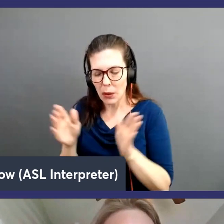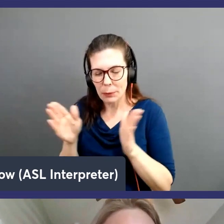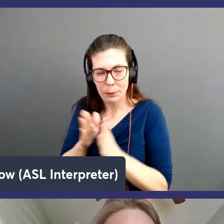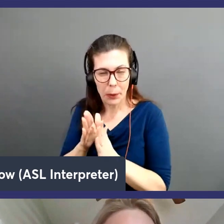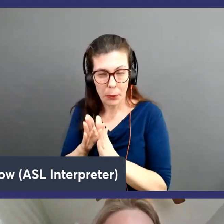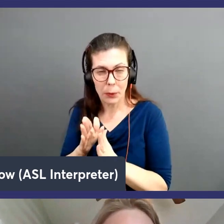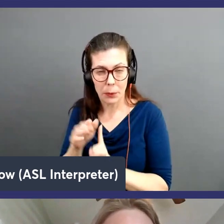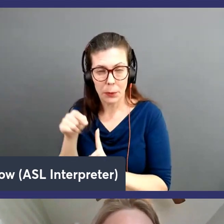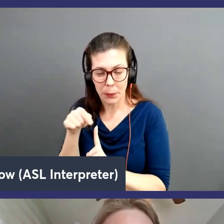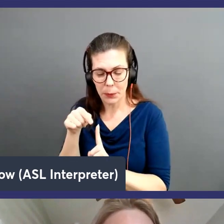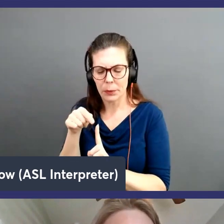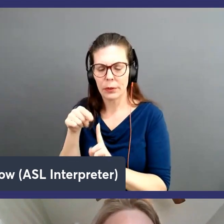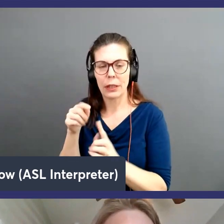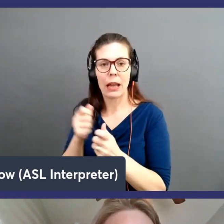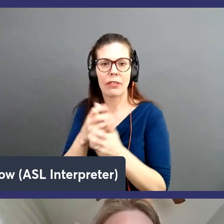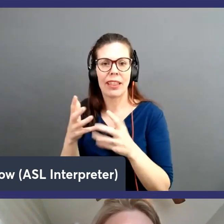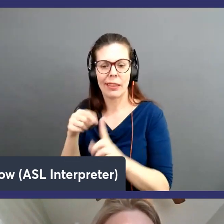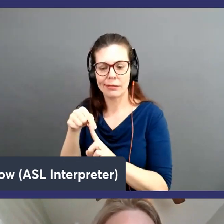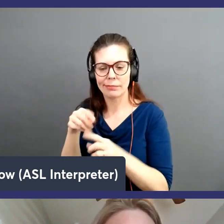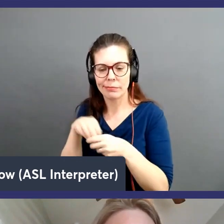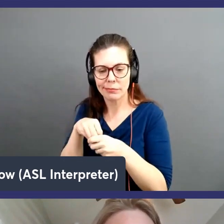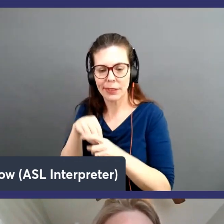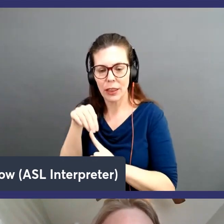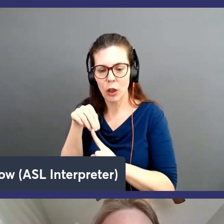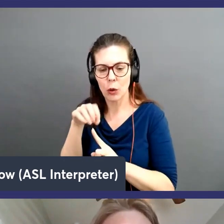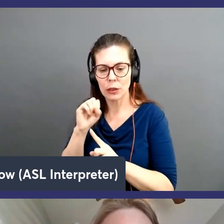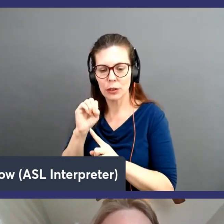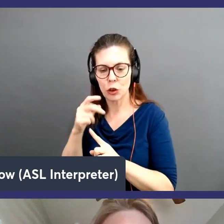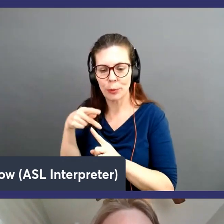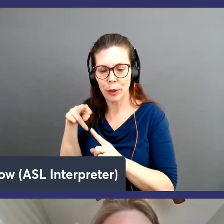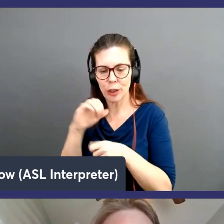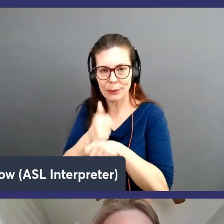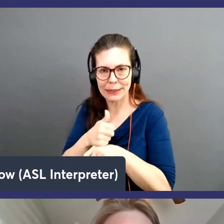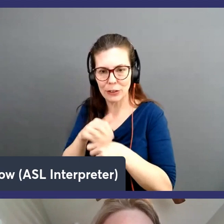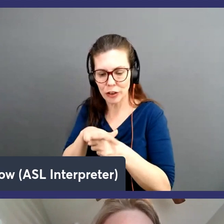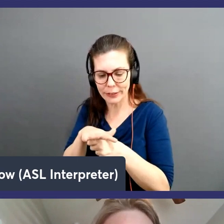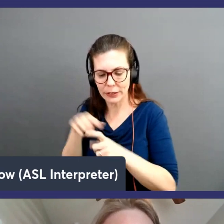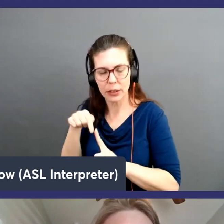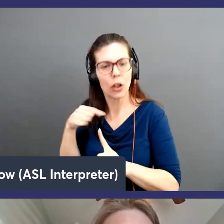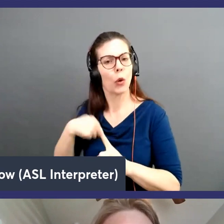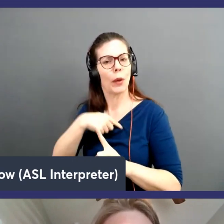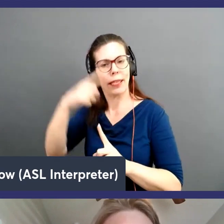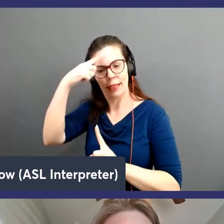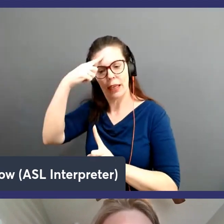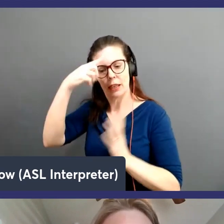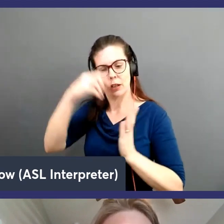everything exists in these superpositions, and the way that we think about them and the way that we write them down mathematically